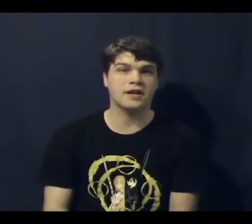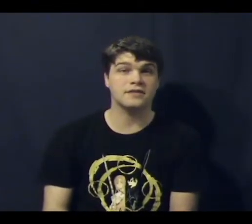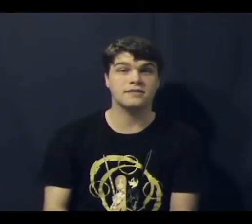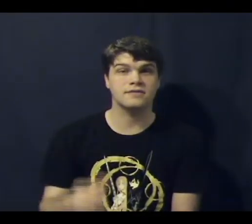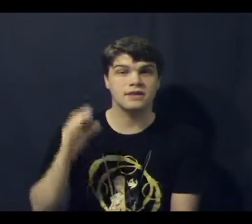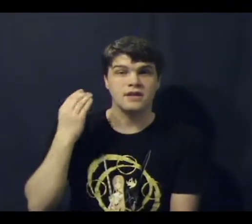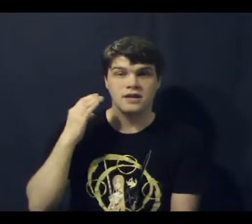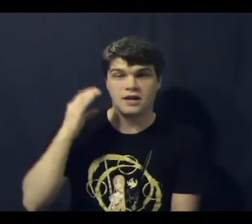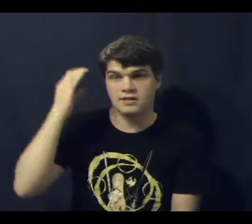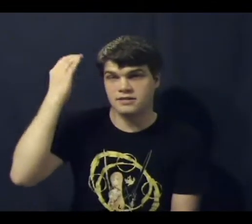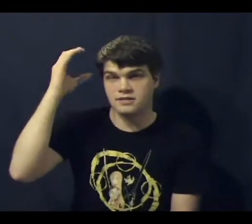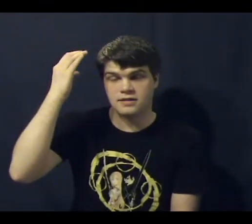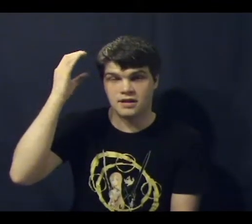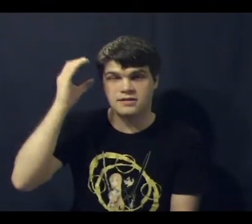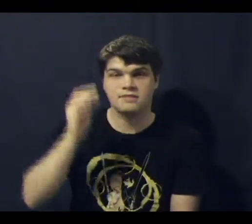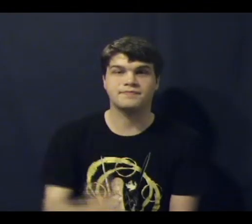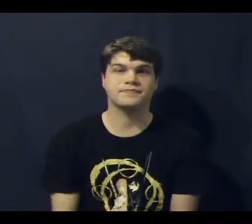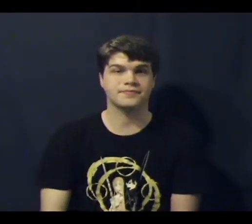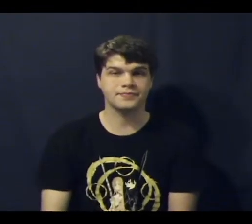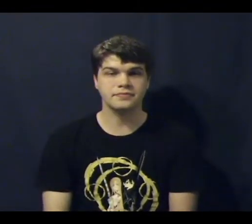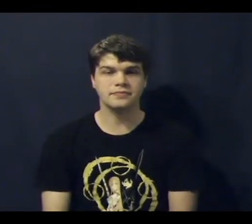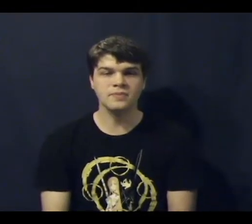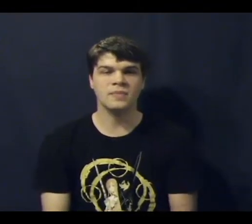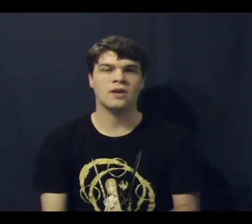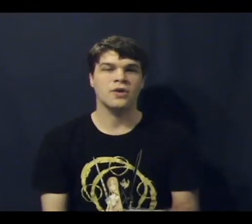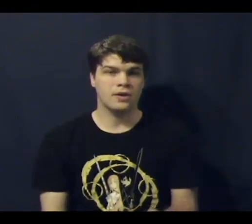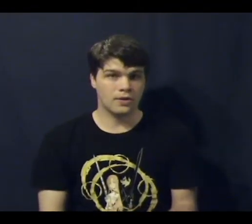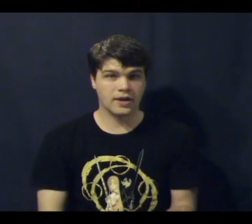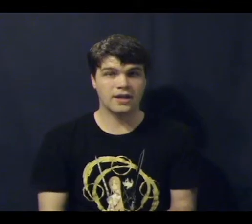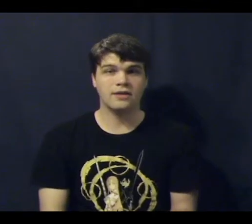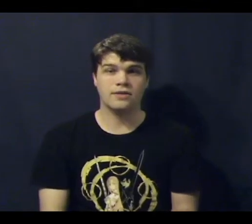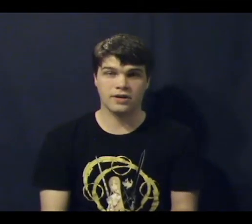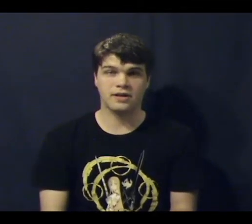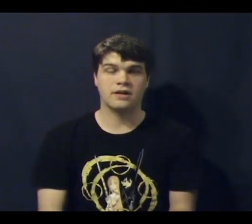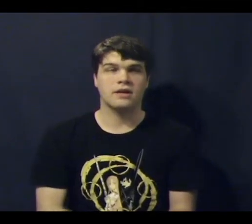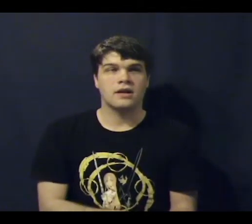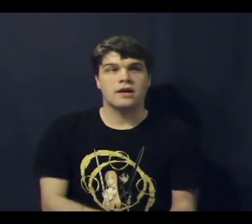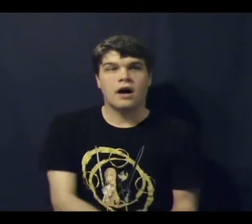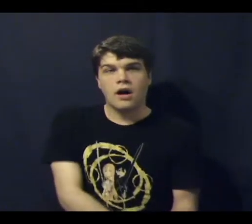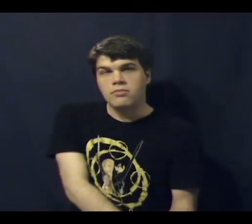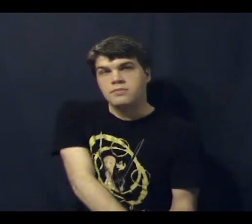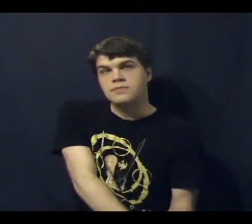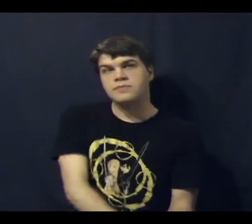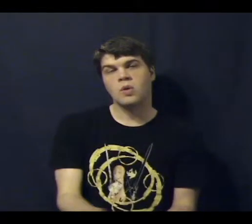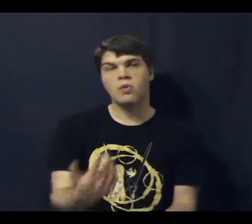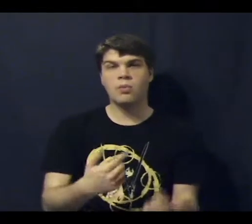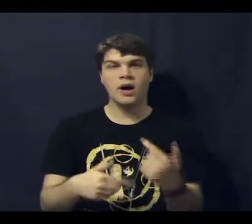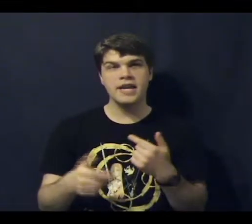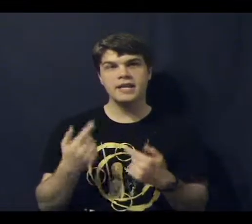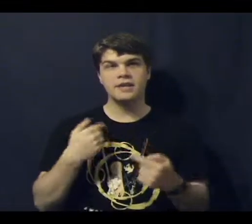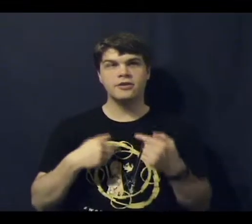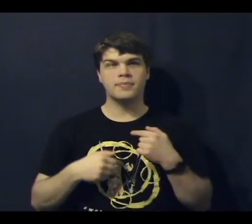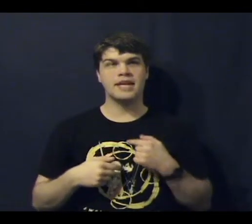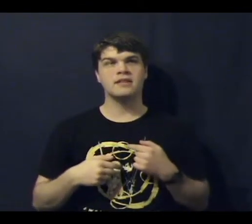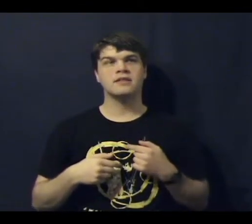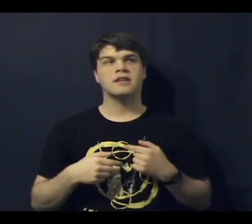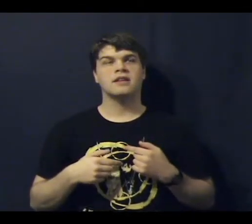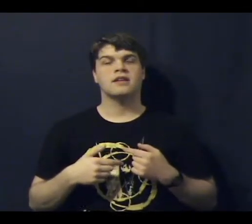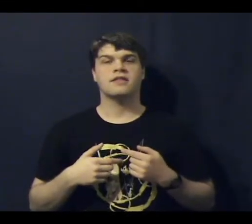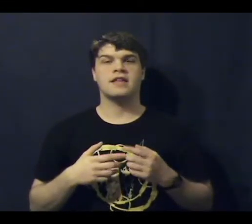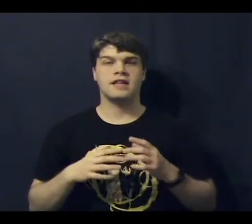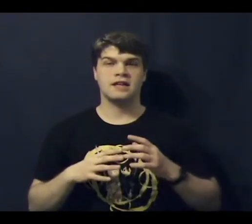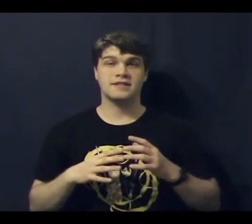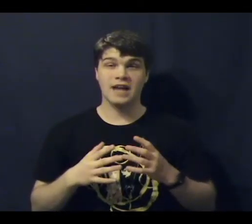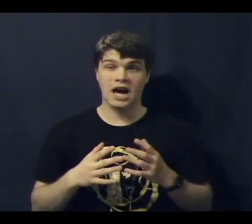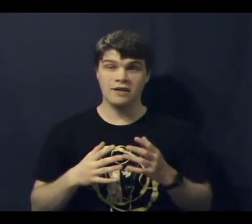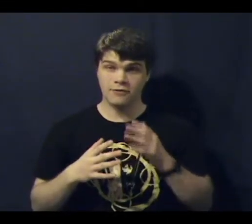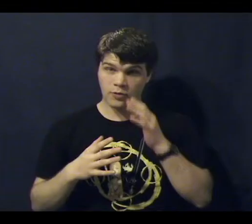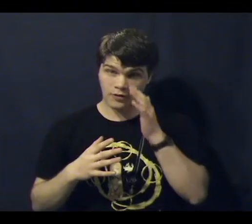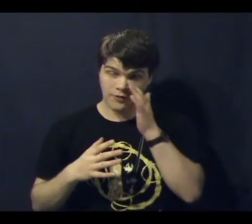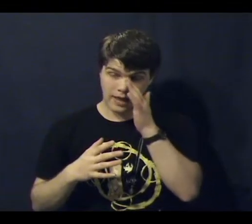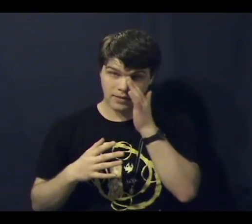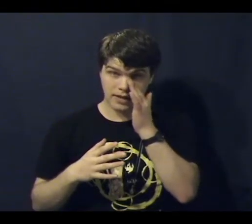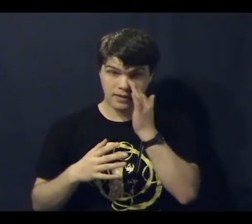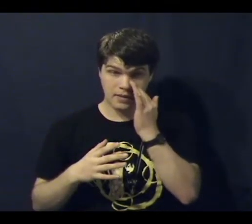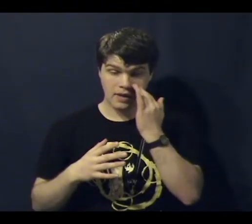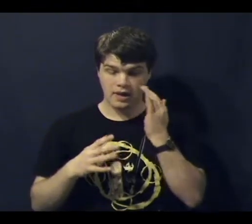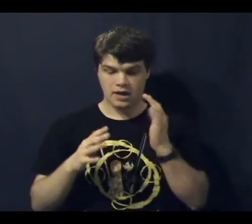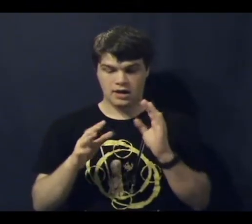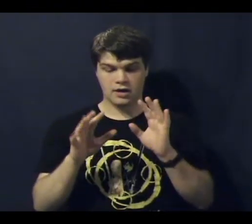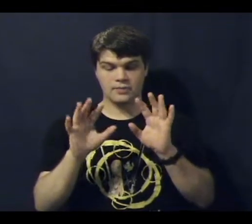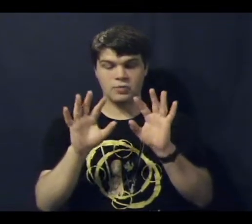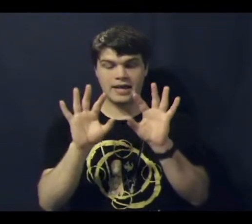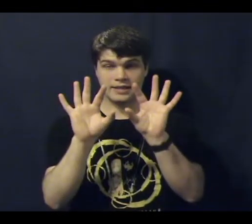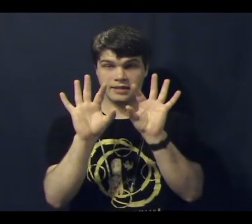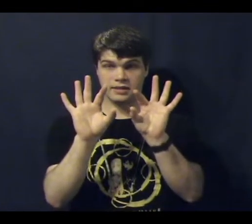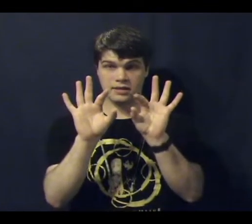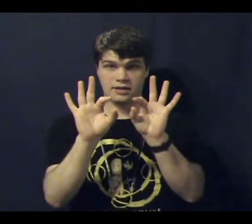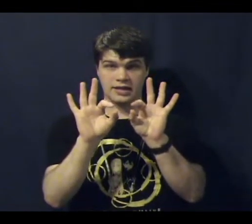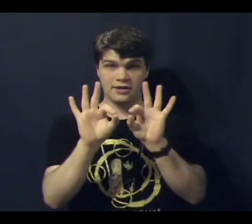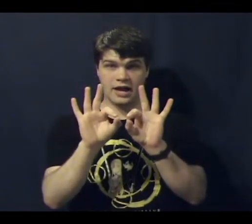Cousin. Cousin. Okay. Good. Rewinding a little bit, the sign for family you make the letter